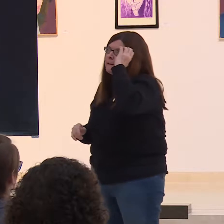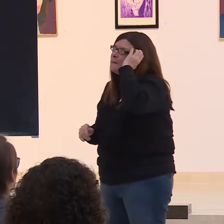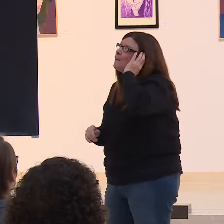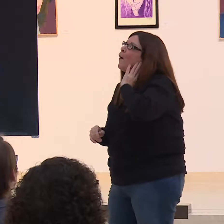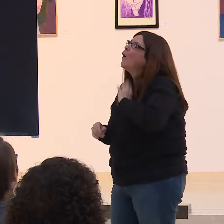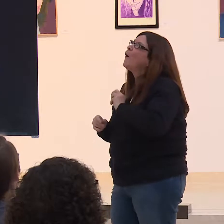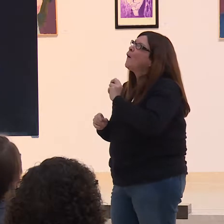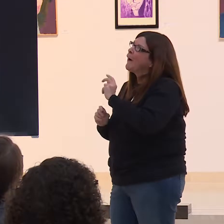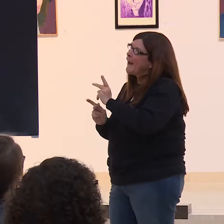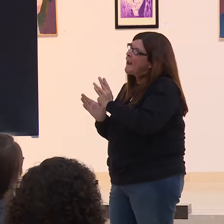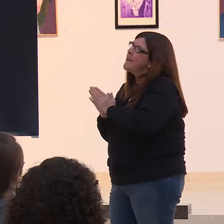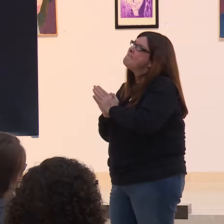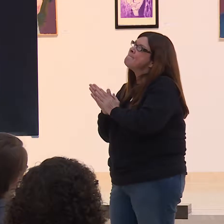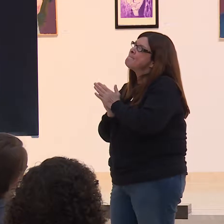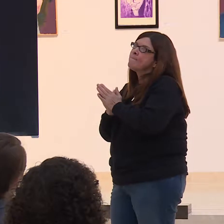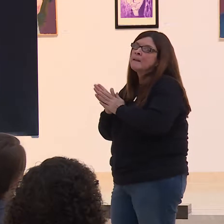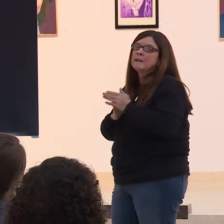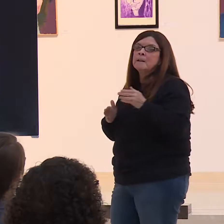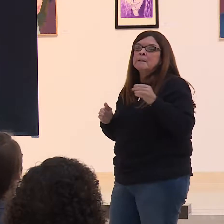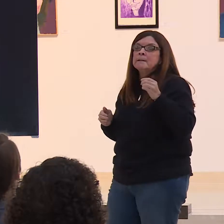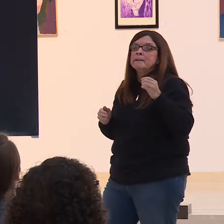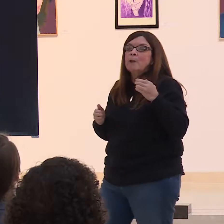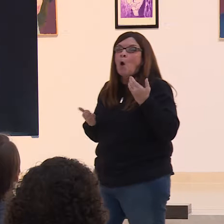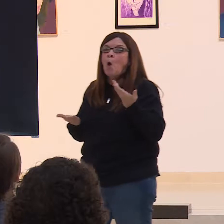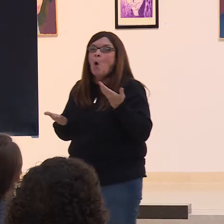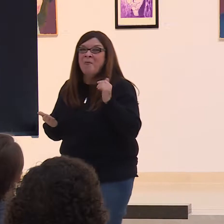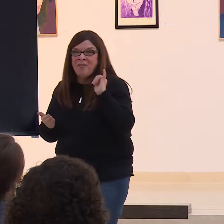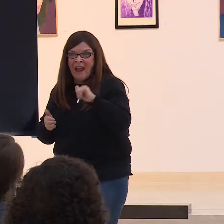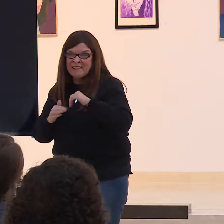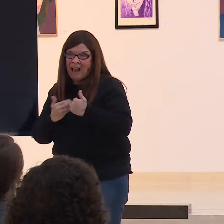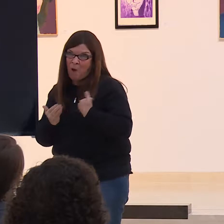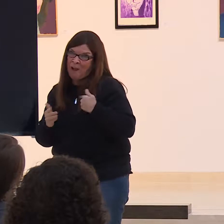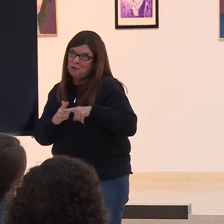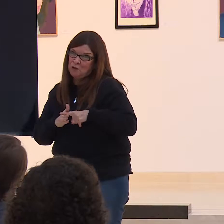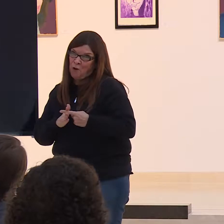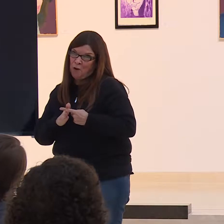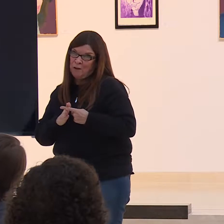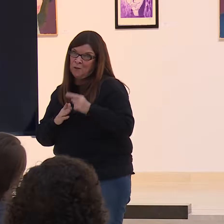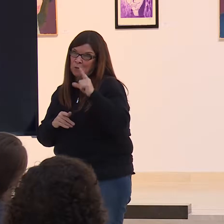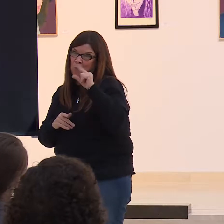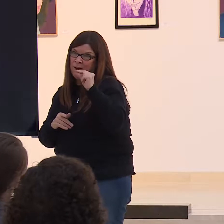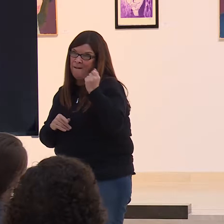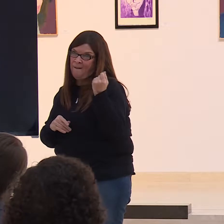this idea of a challenge and challenging oneself as an artist to my mind.